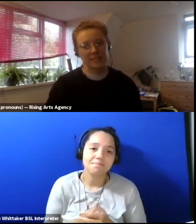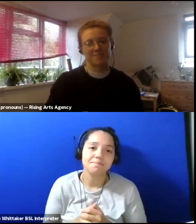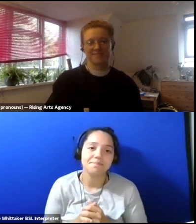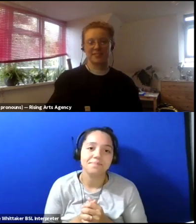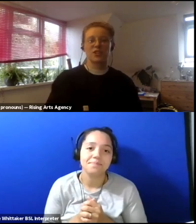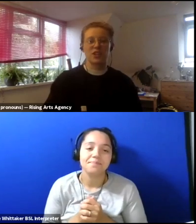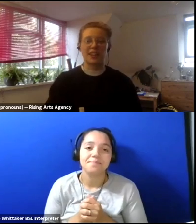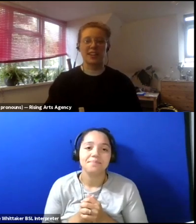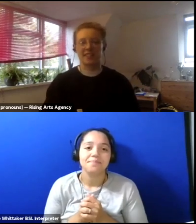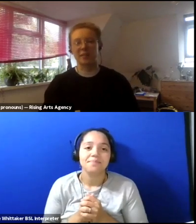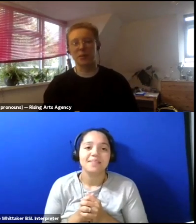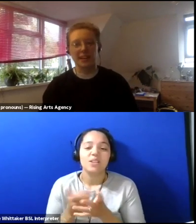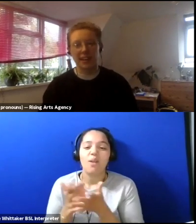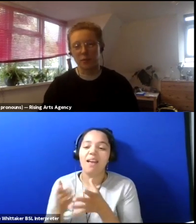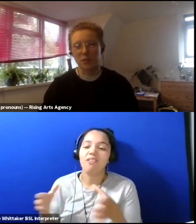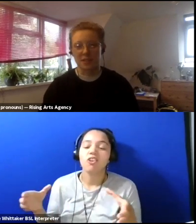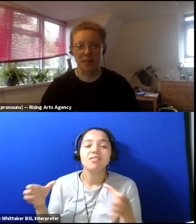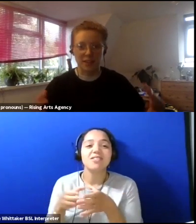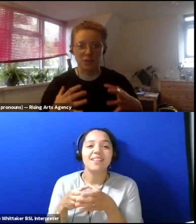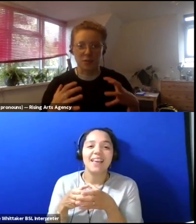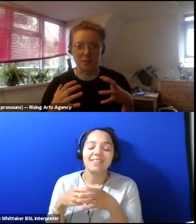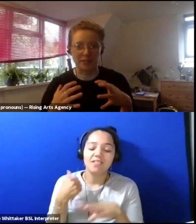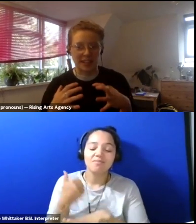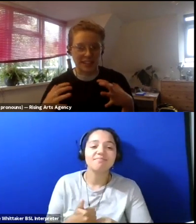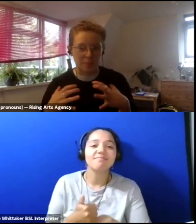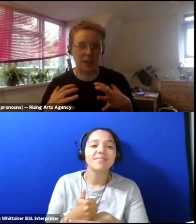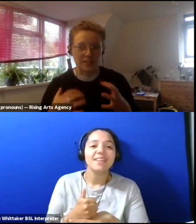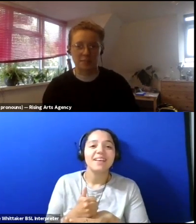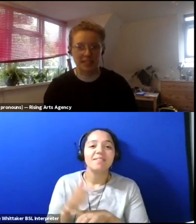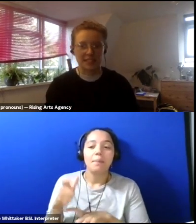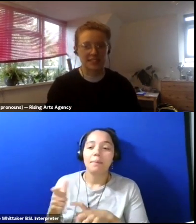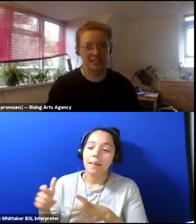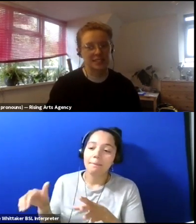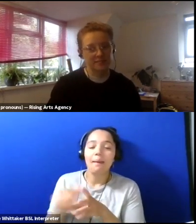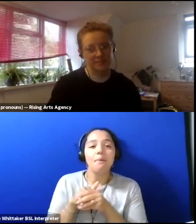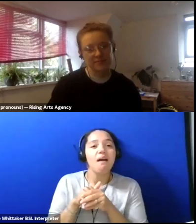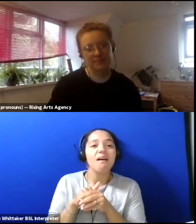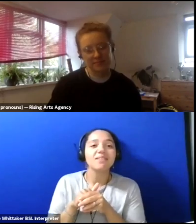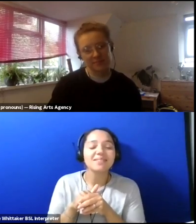Consolidating, putting down roots and making sure that people feel like they're part of something. Yeah.